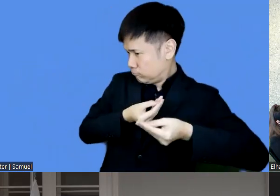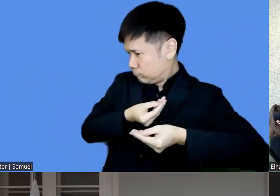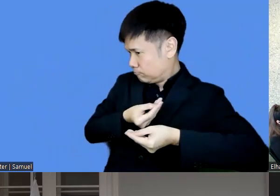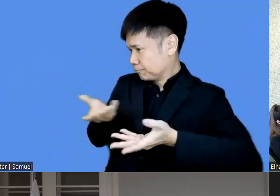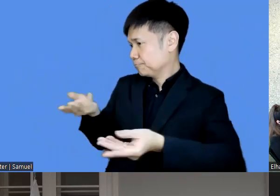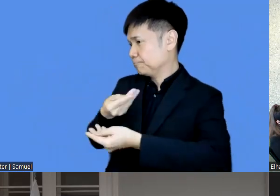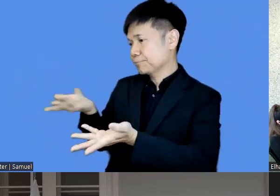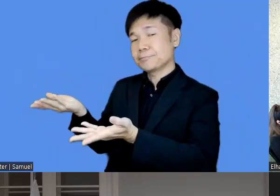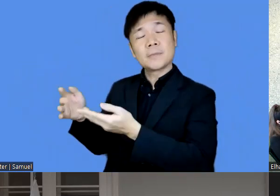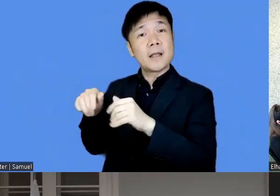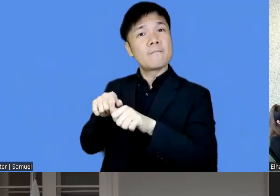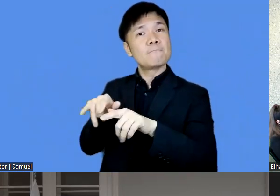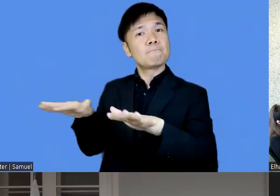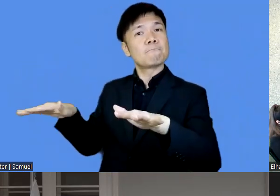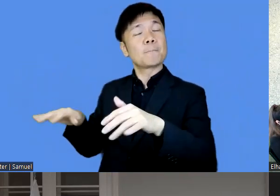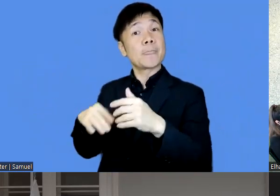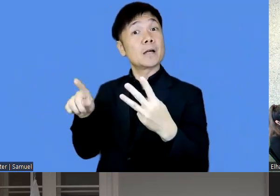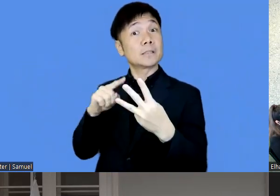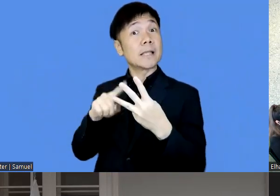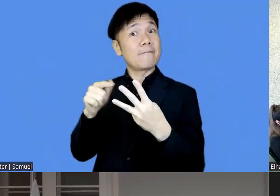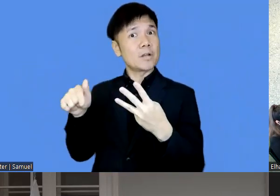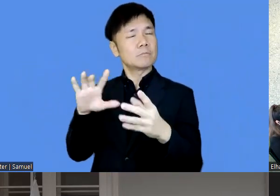a variety of stakeholders.